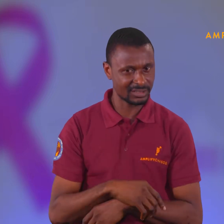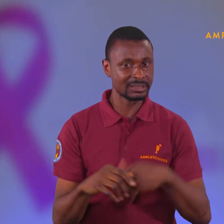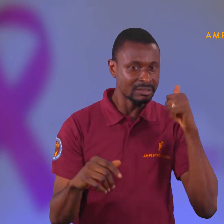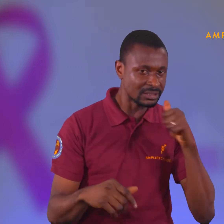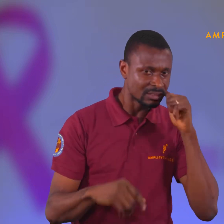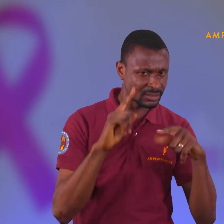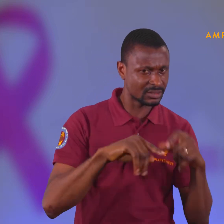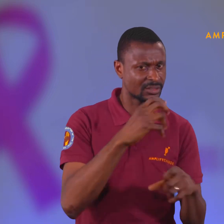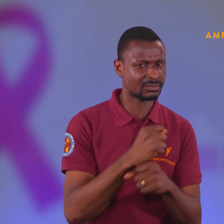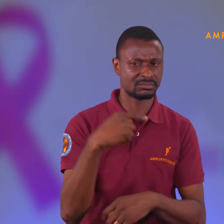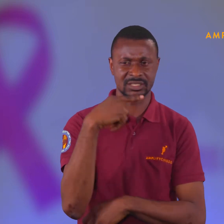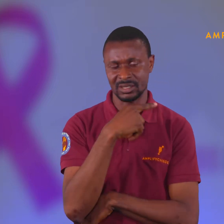Some people also think lesbians cannot spread or get infected with STI/STD. We have learnt that is a lie.